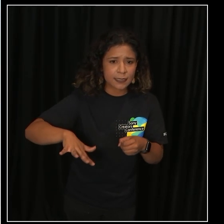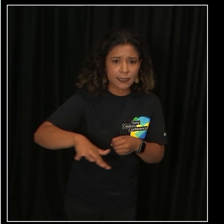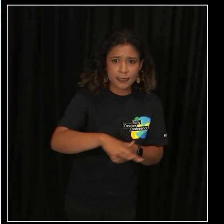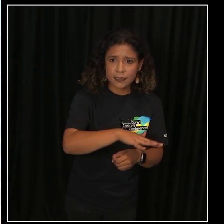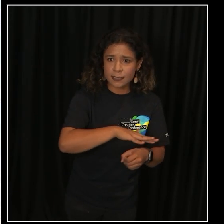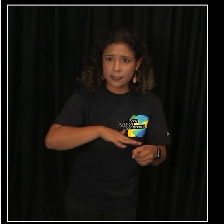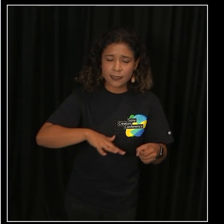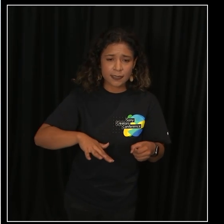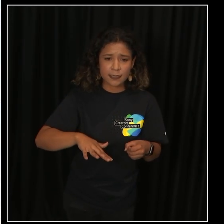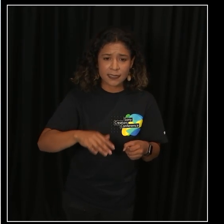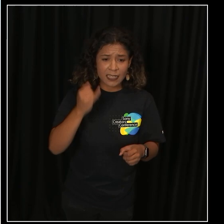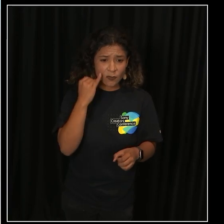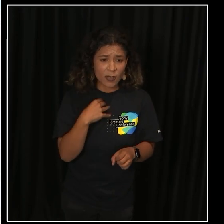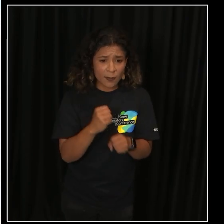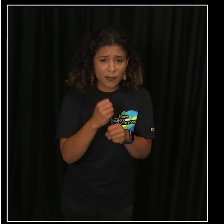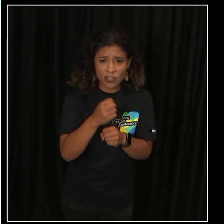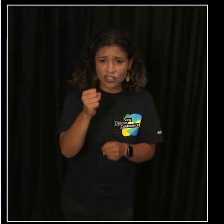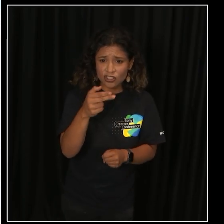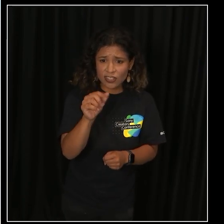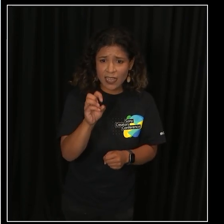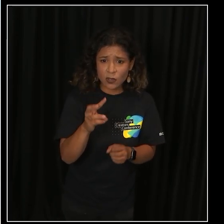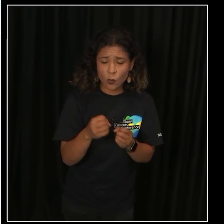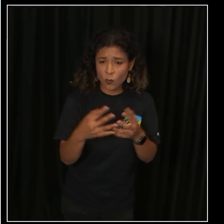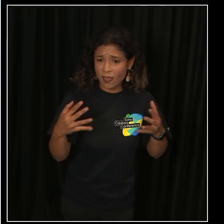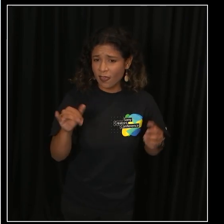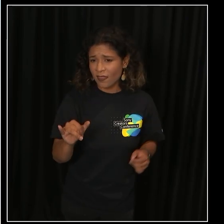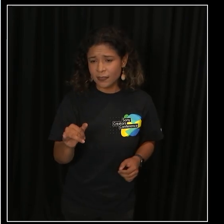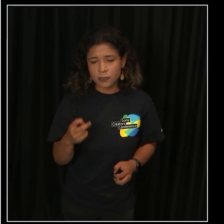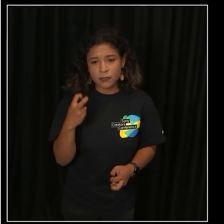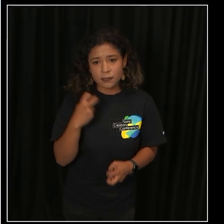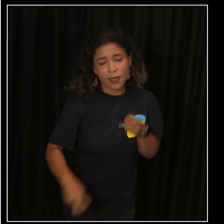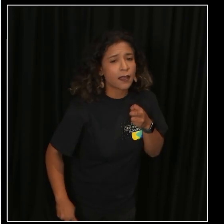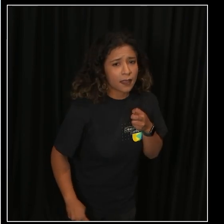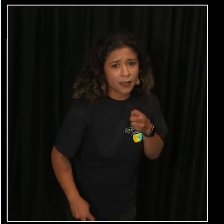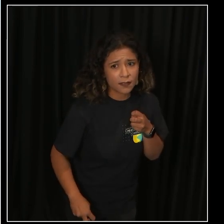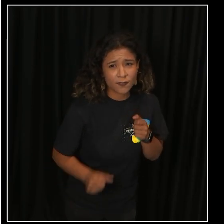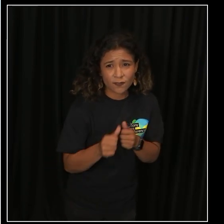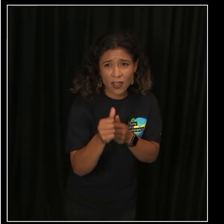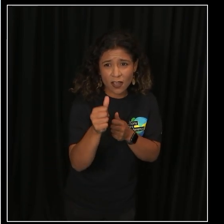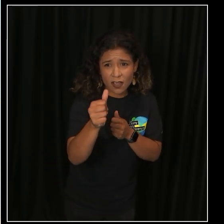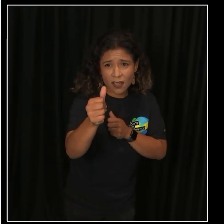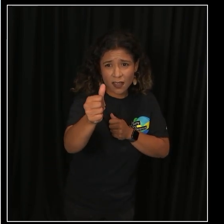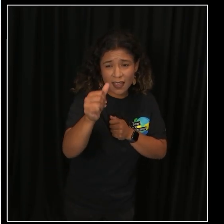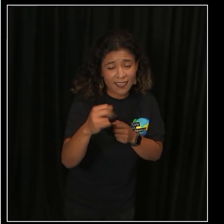We all know that feeling of this tiny little lit tree is off in the distance, and that's a really painful problem to deal with.